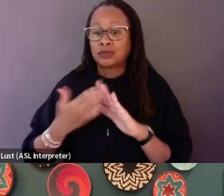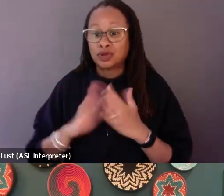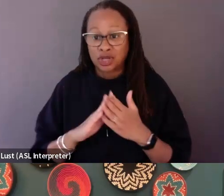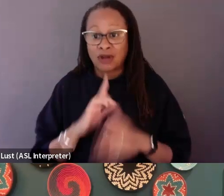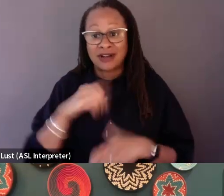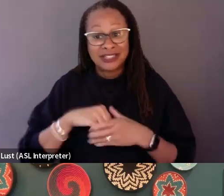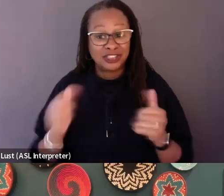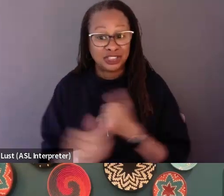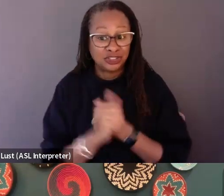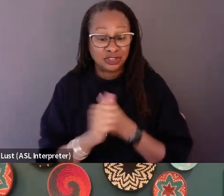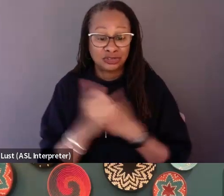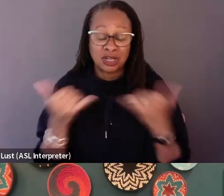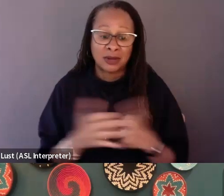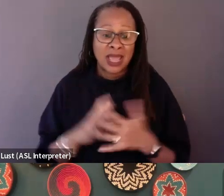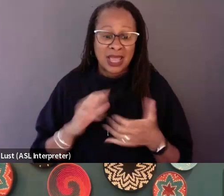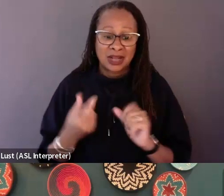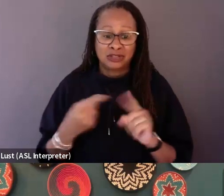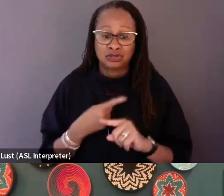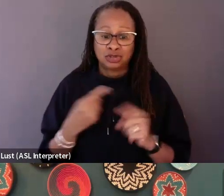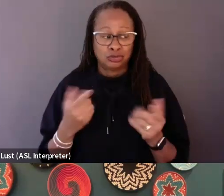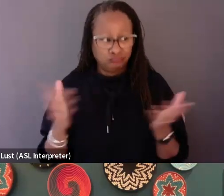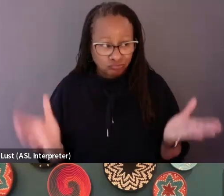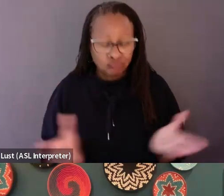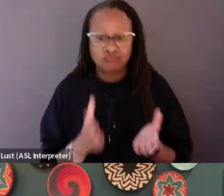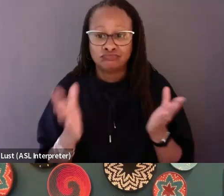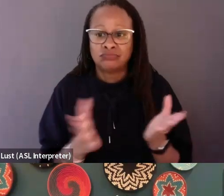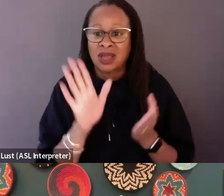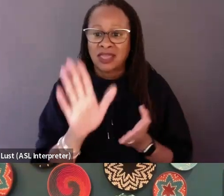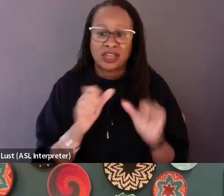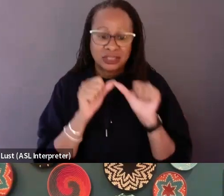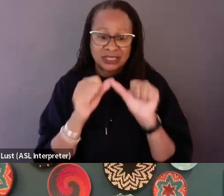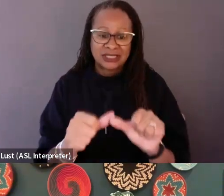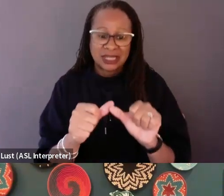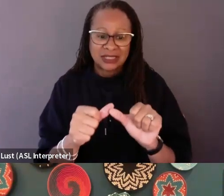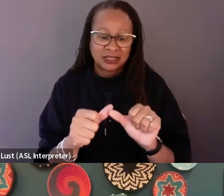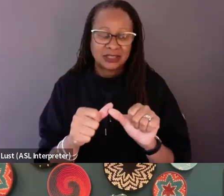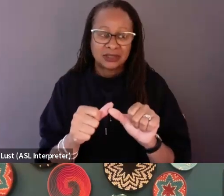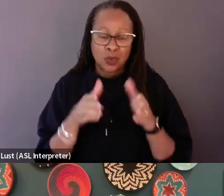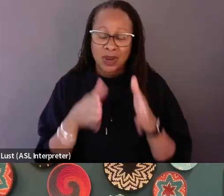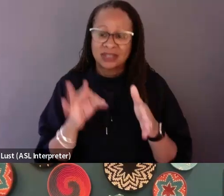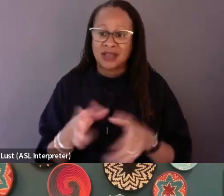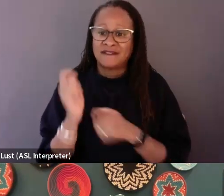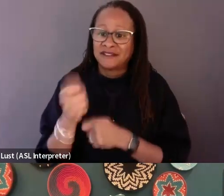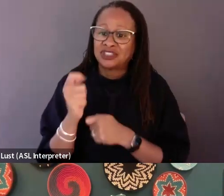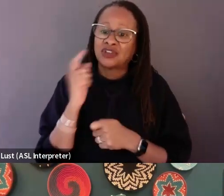how to incentivize their sustainable ways of fishing for these small scale fishes.